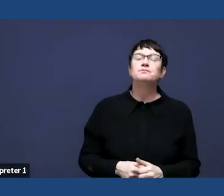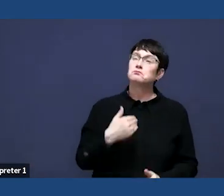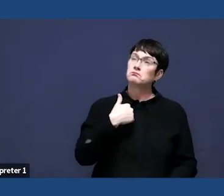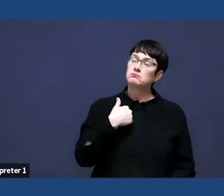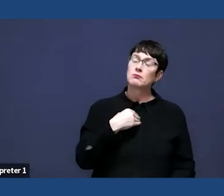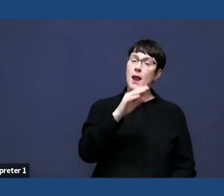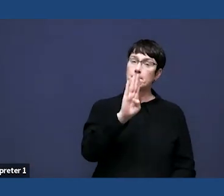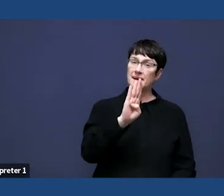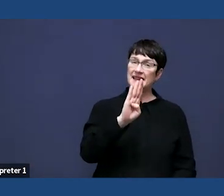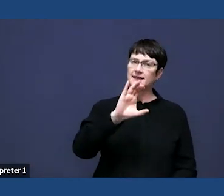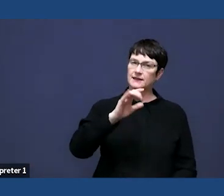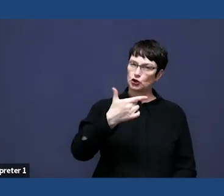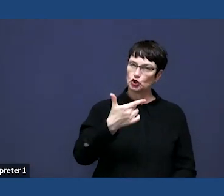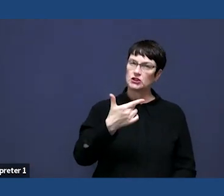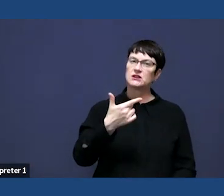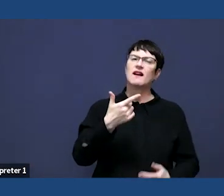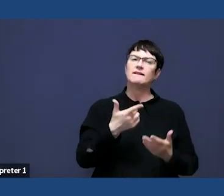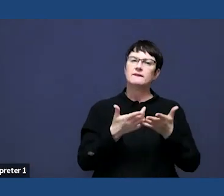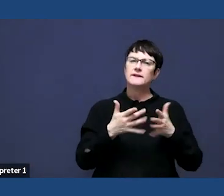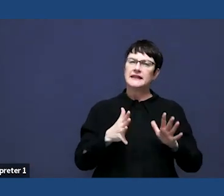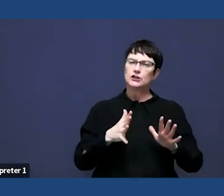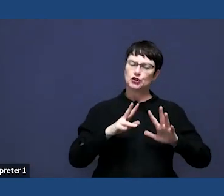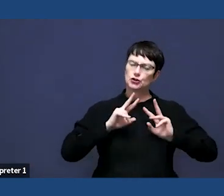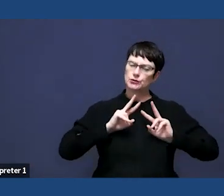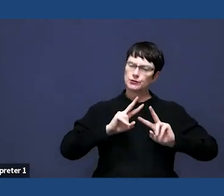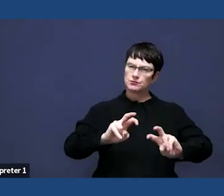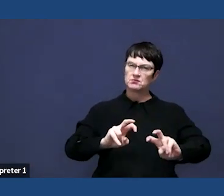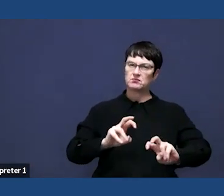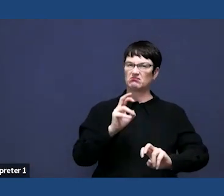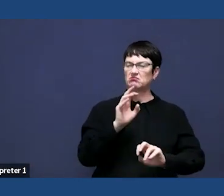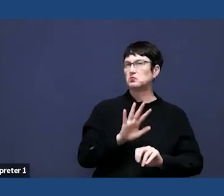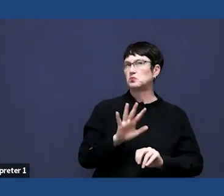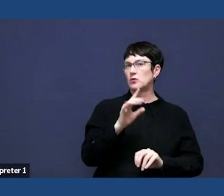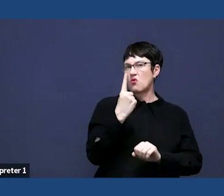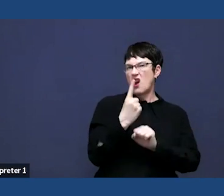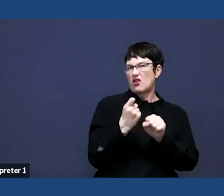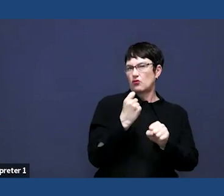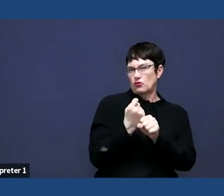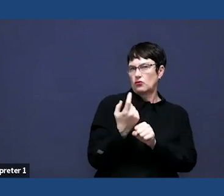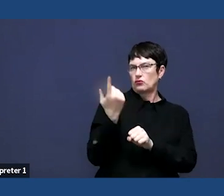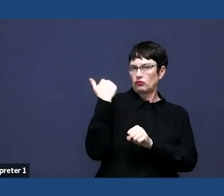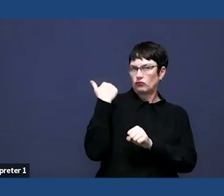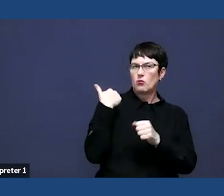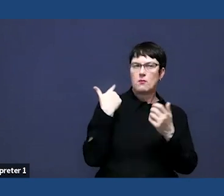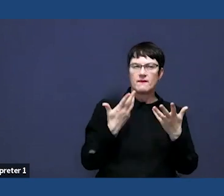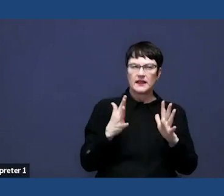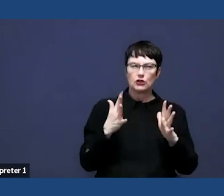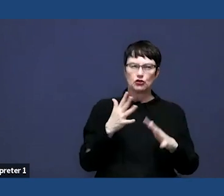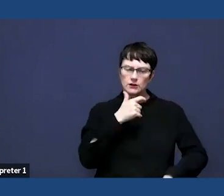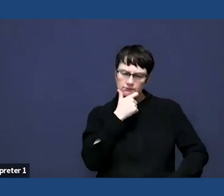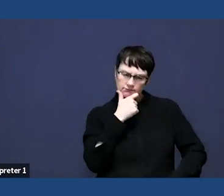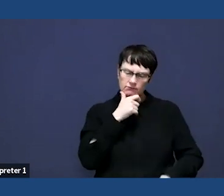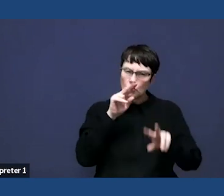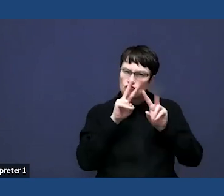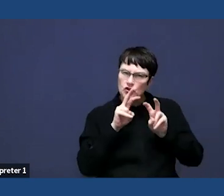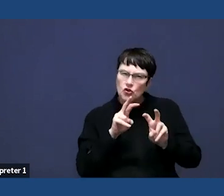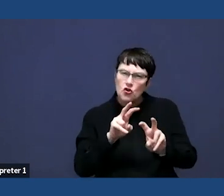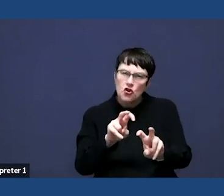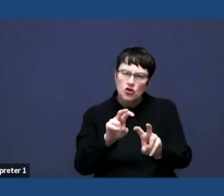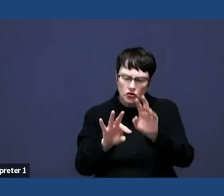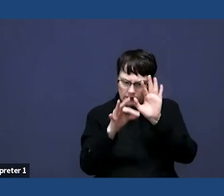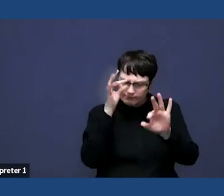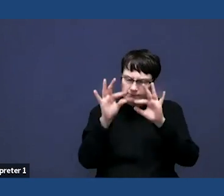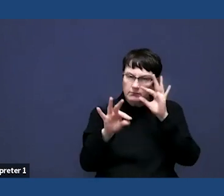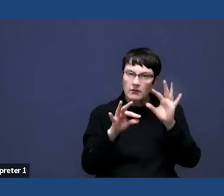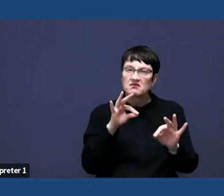So looking at, if we think about the missing jobs that are needed to support caring for